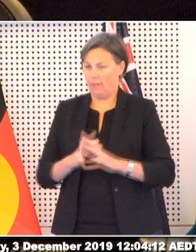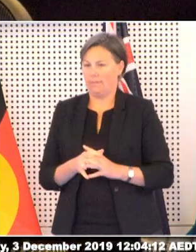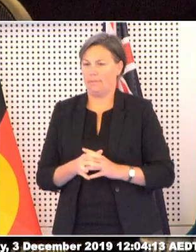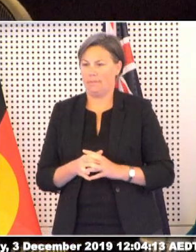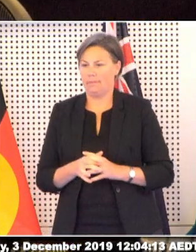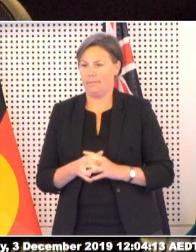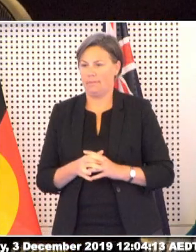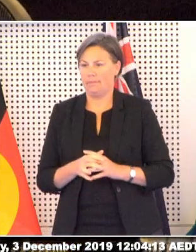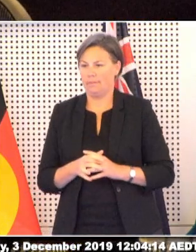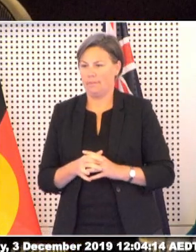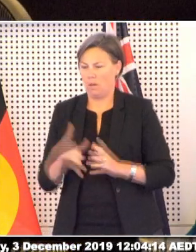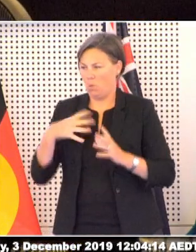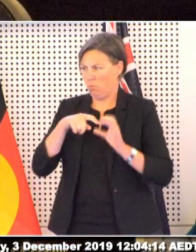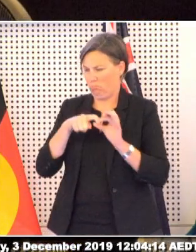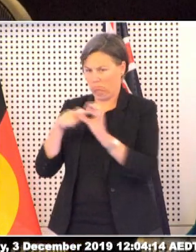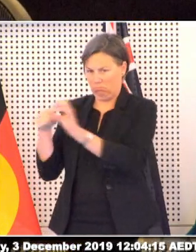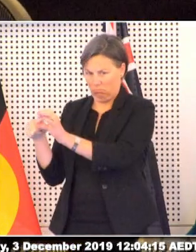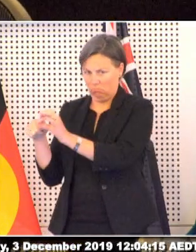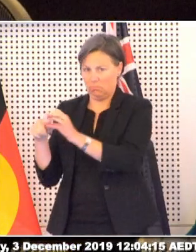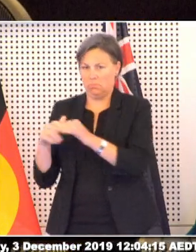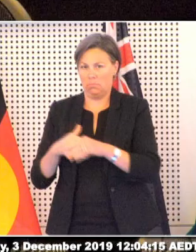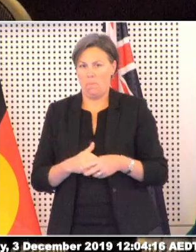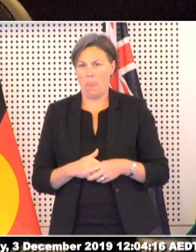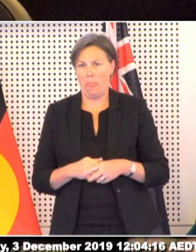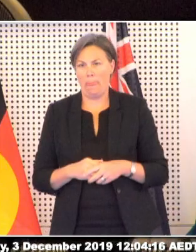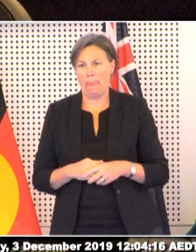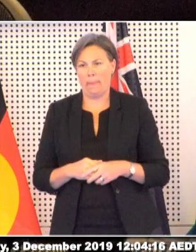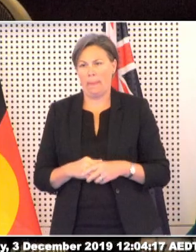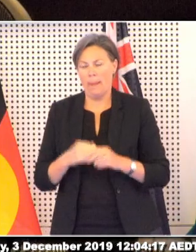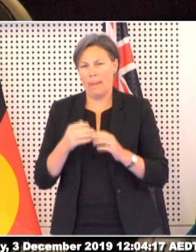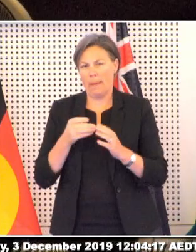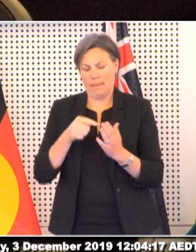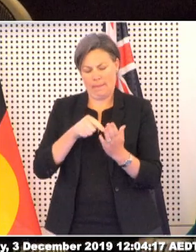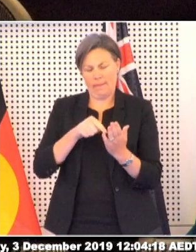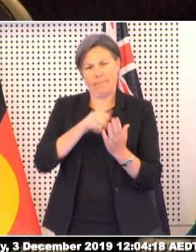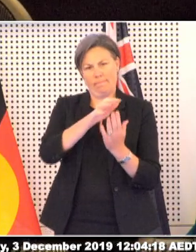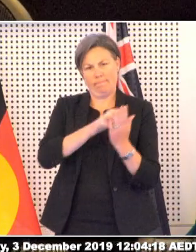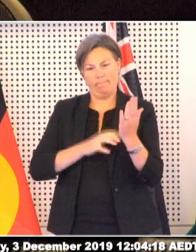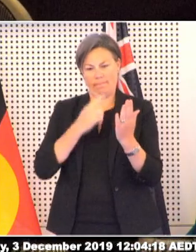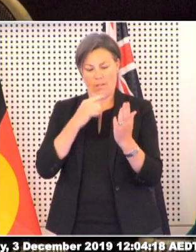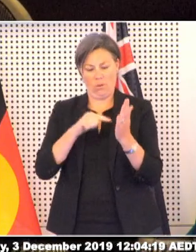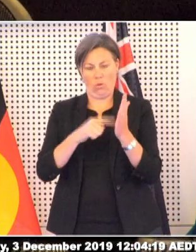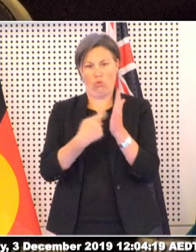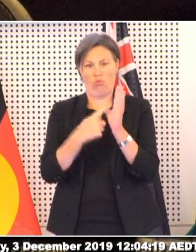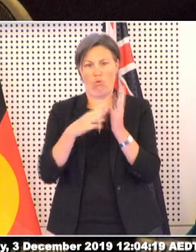Just on that subject, I think you say in your statement that trauma can be cumulative. Mmm.